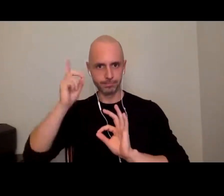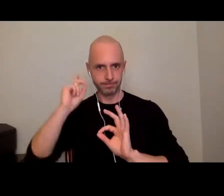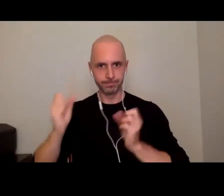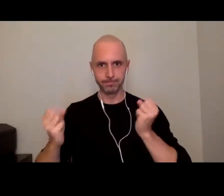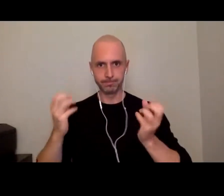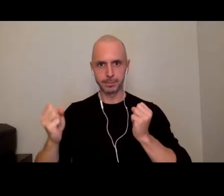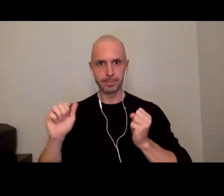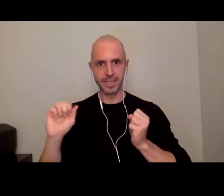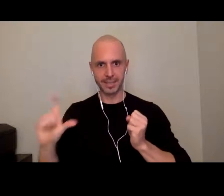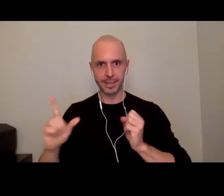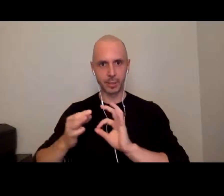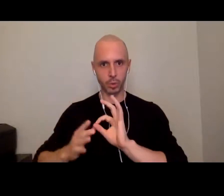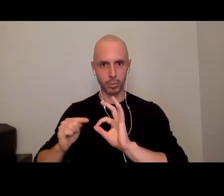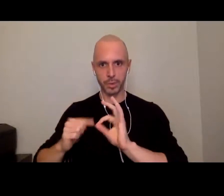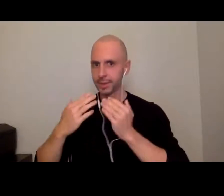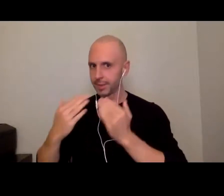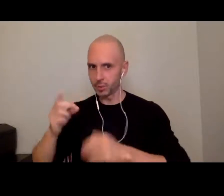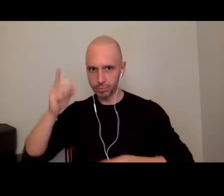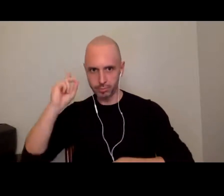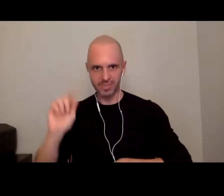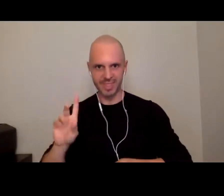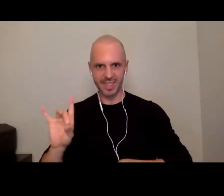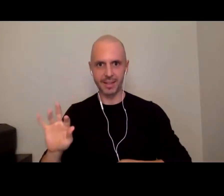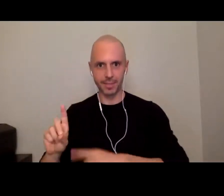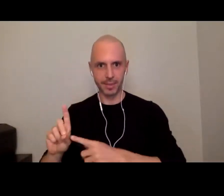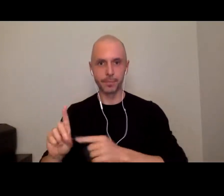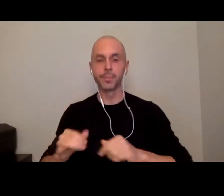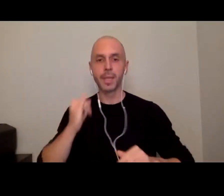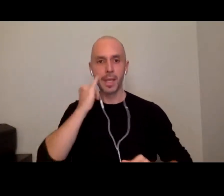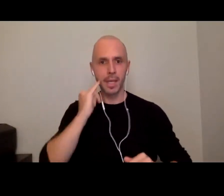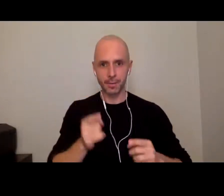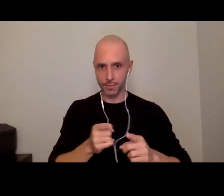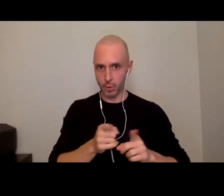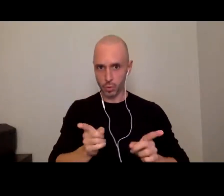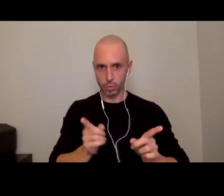the lecture please use the q&a function located at the bottom of your screen to submit them